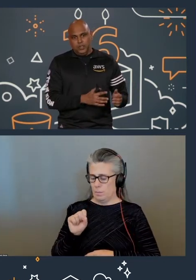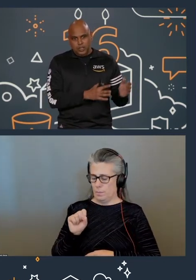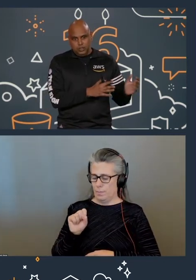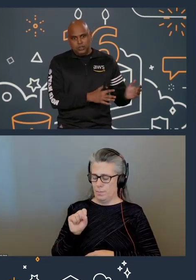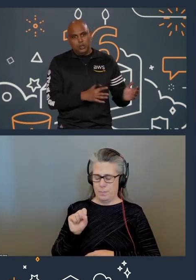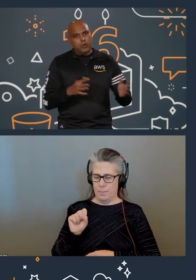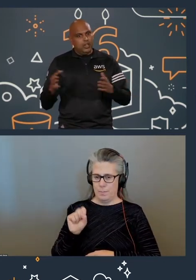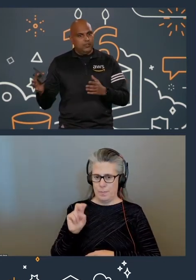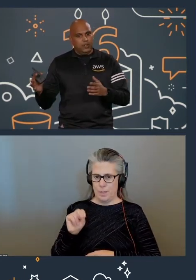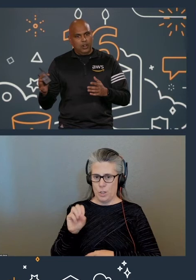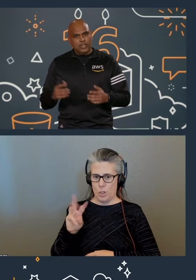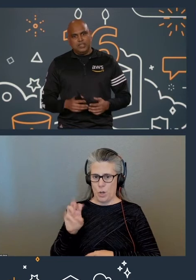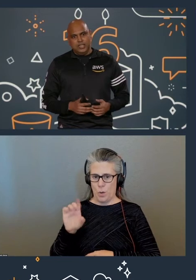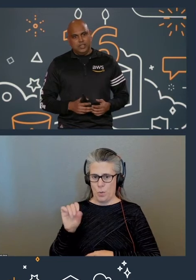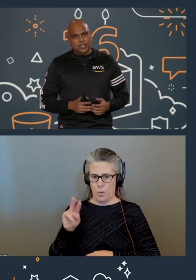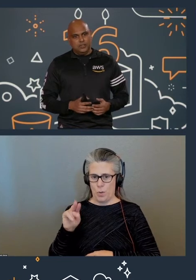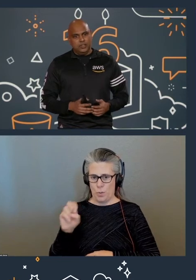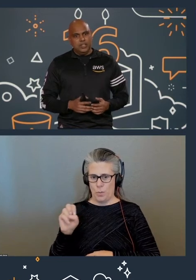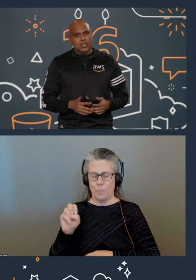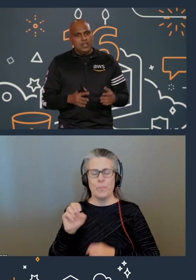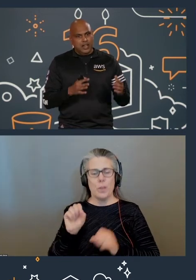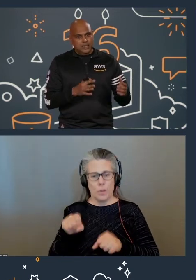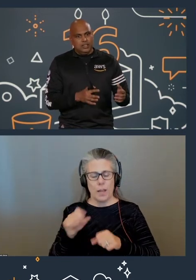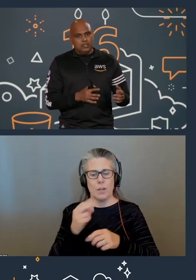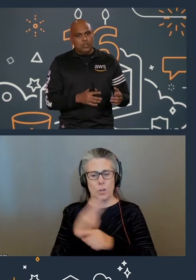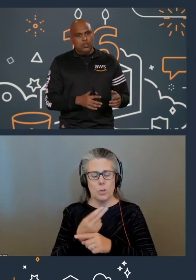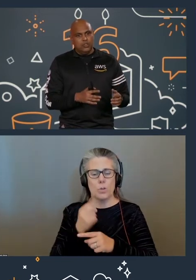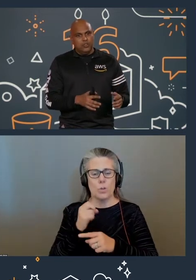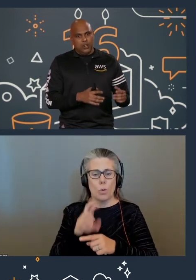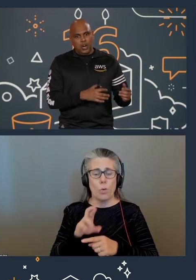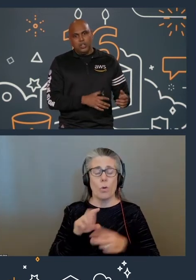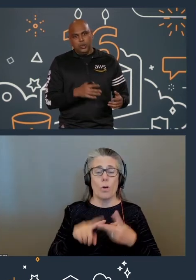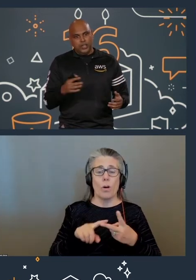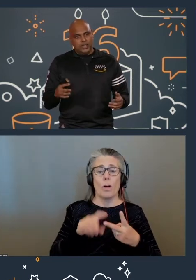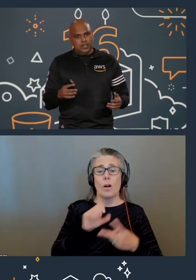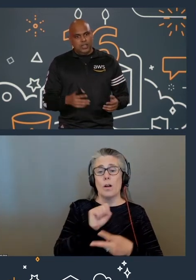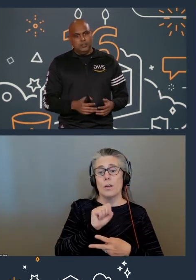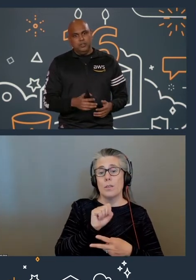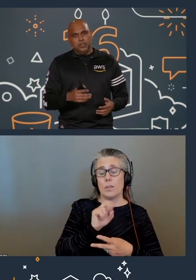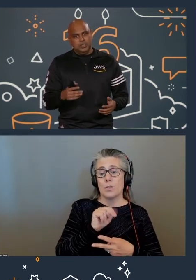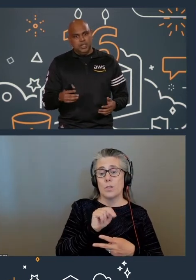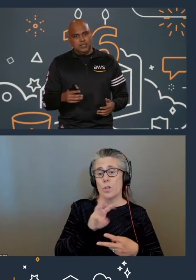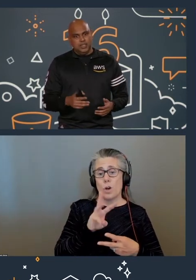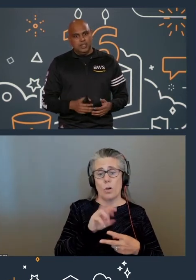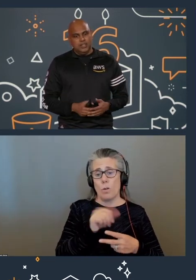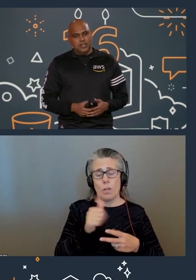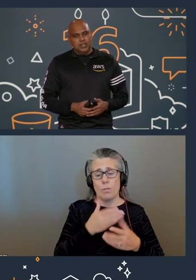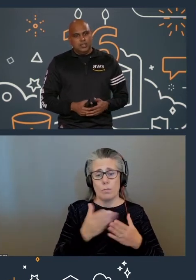where you can use Snowball Edge for large data transfer and then Snowcone for ongoing data transfer with DataSync.